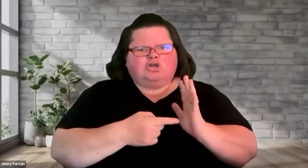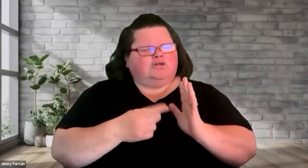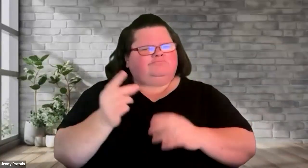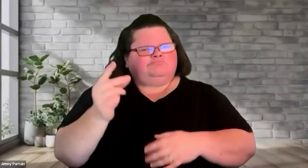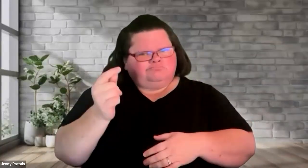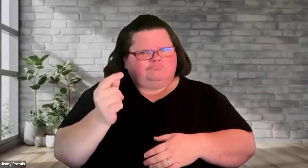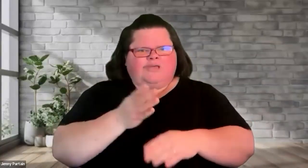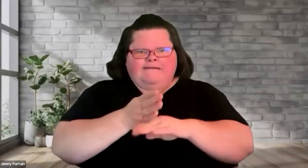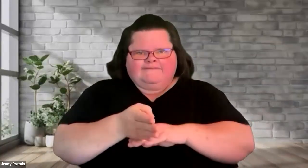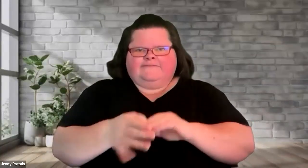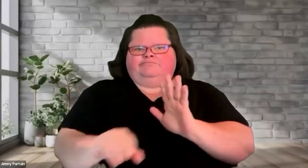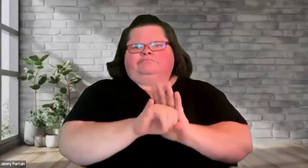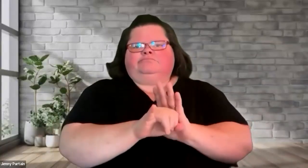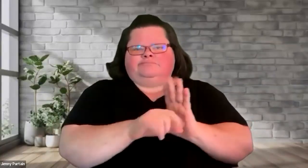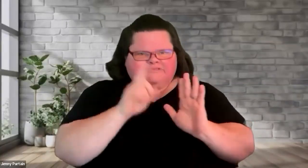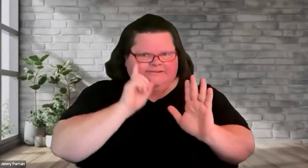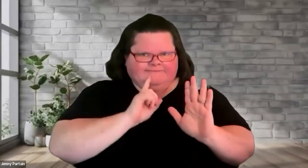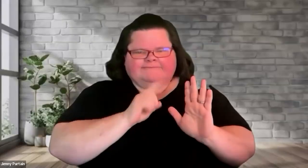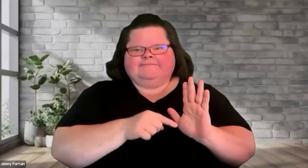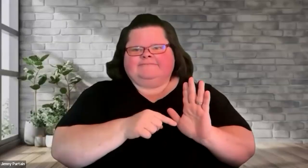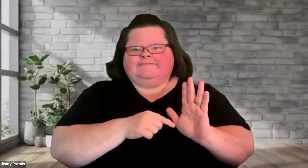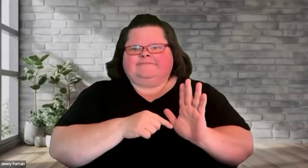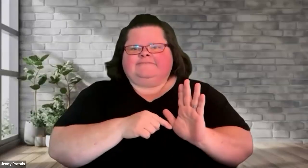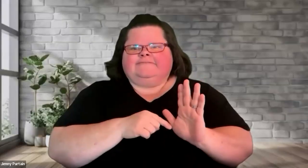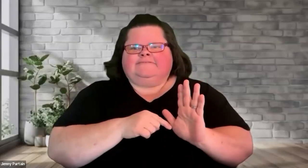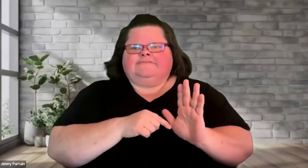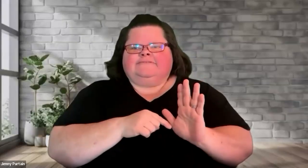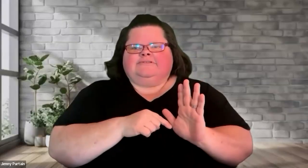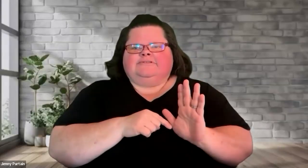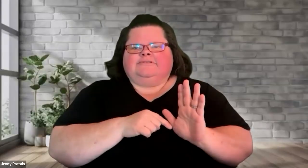And these evaluations would start immediately after identification.